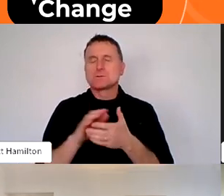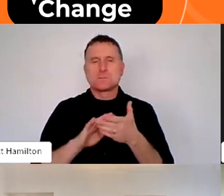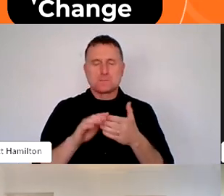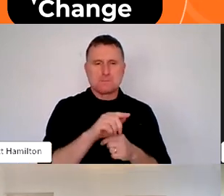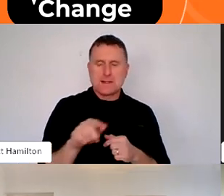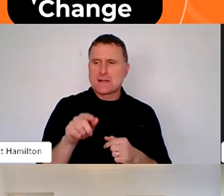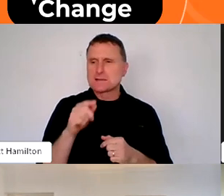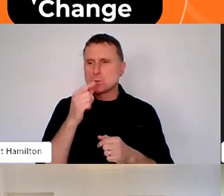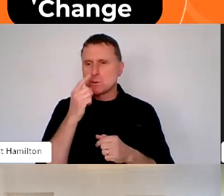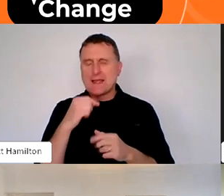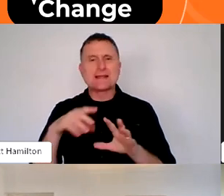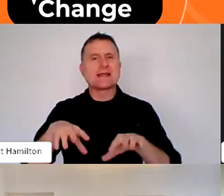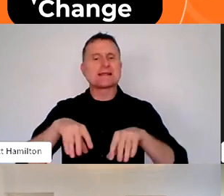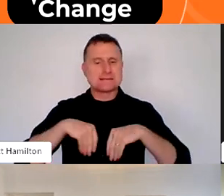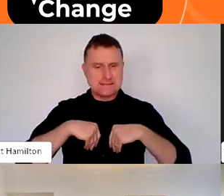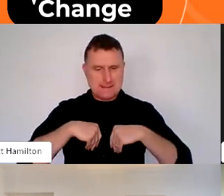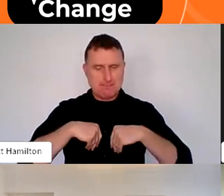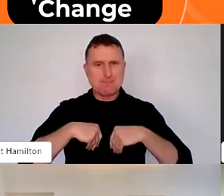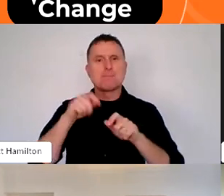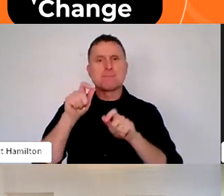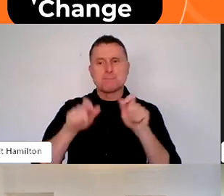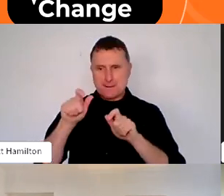at the edges as opposed to being truly inclusive and universally